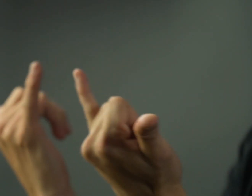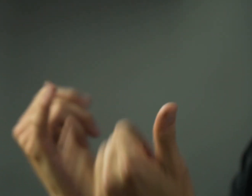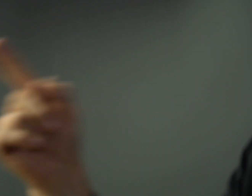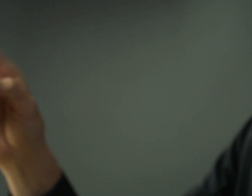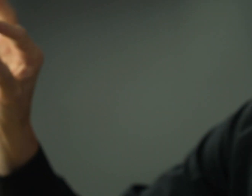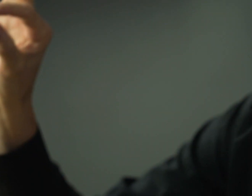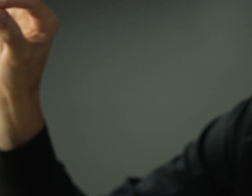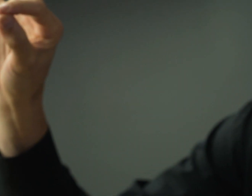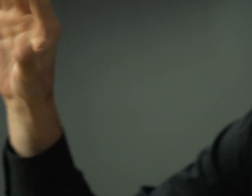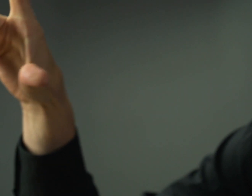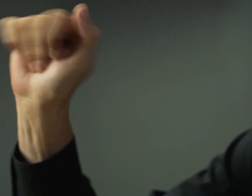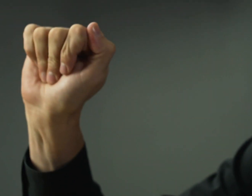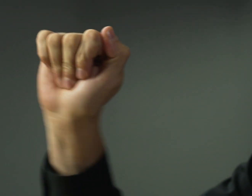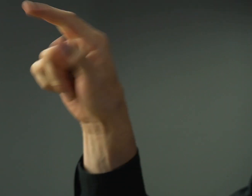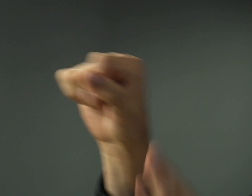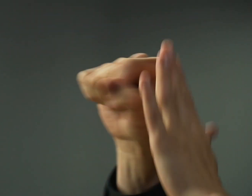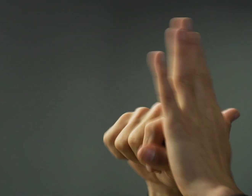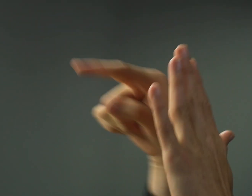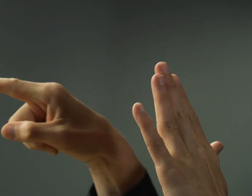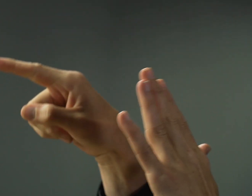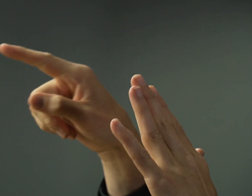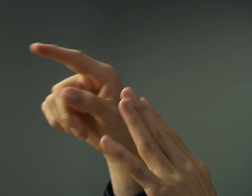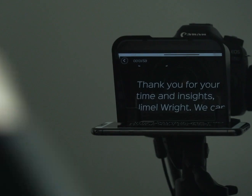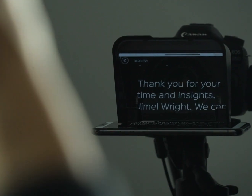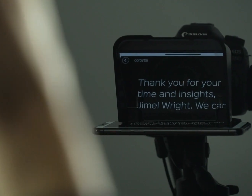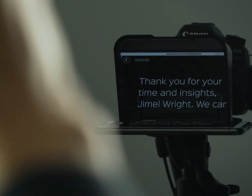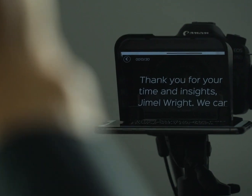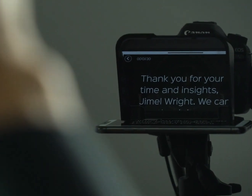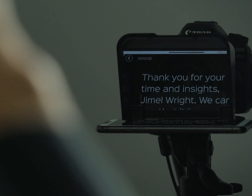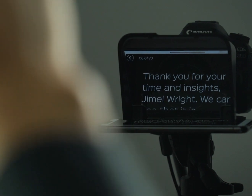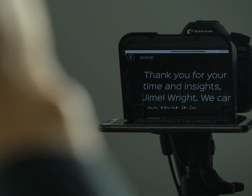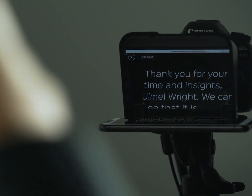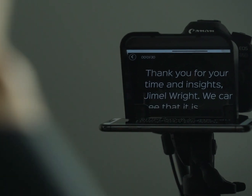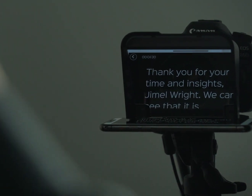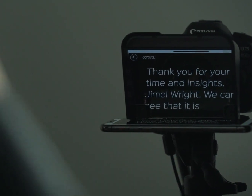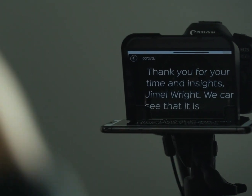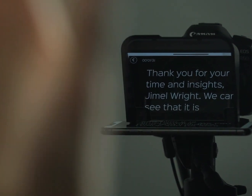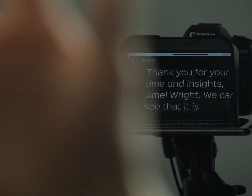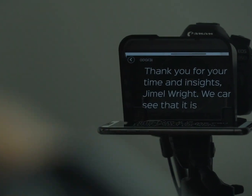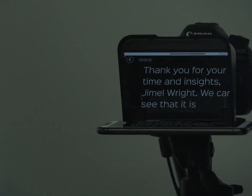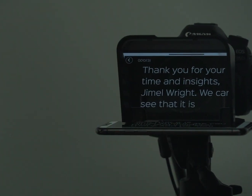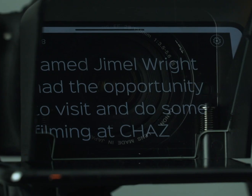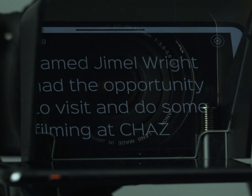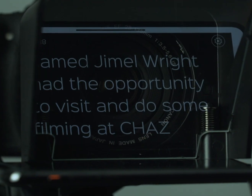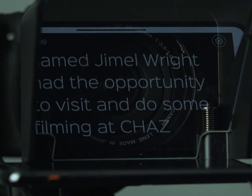why do we need ASL when information is also available in written English?